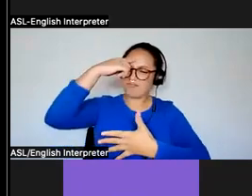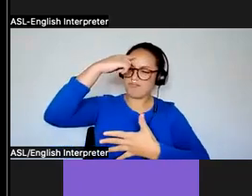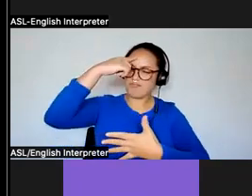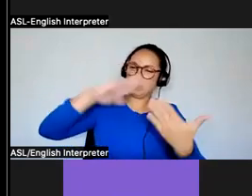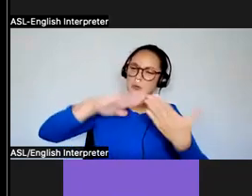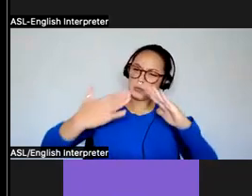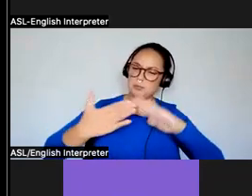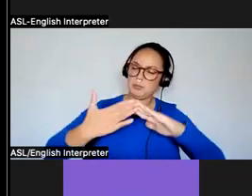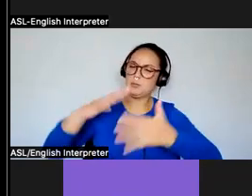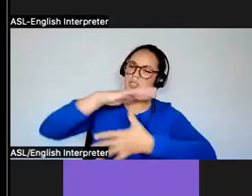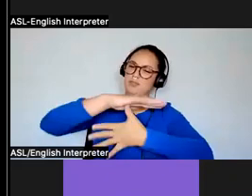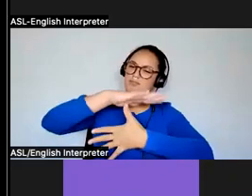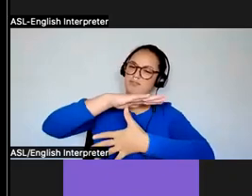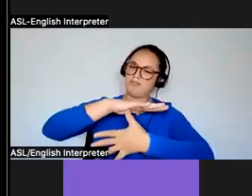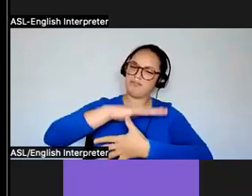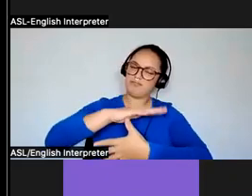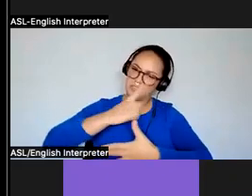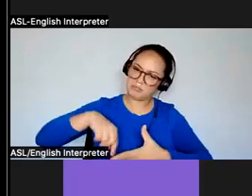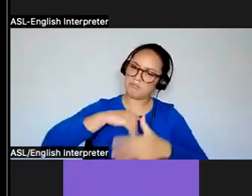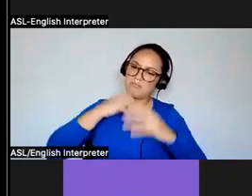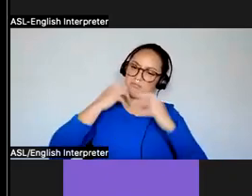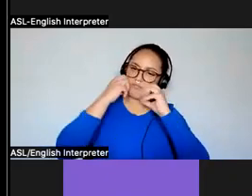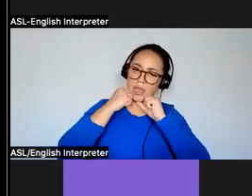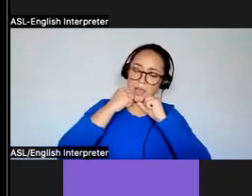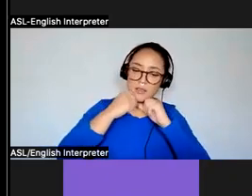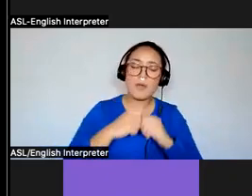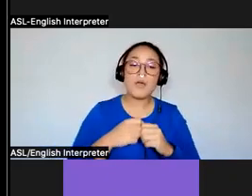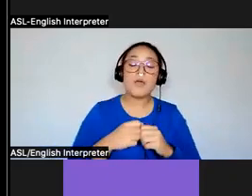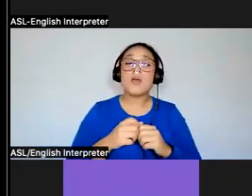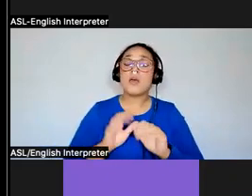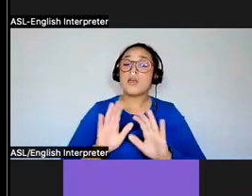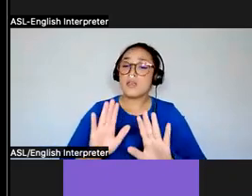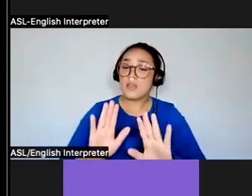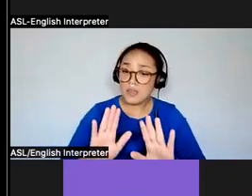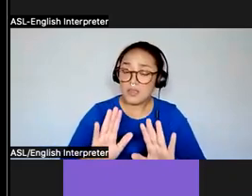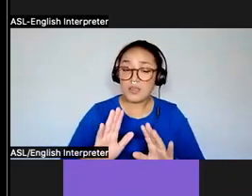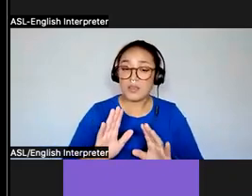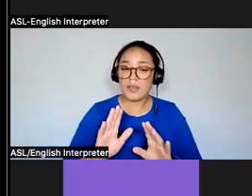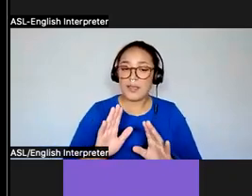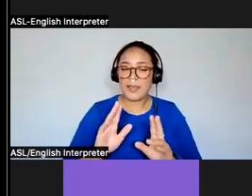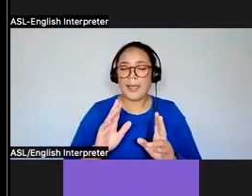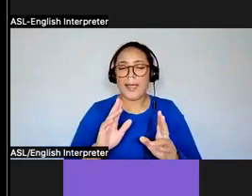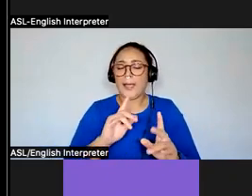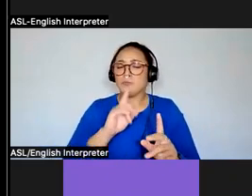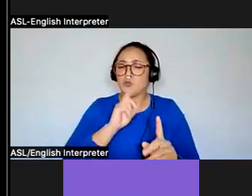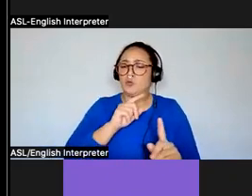And, though that being said, this is not, you know, and I'm sure Lina can speak to this, too.